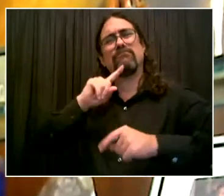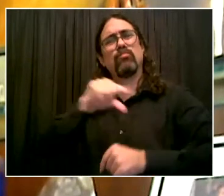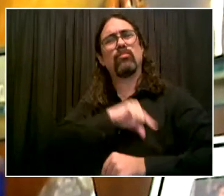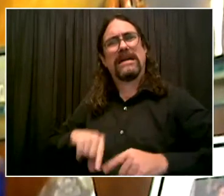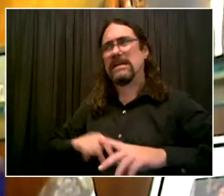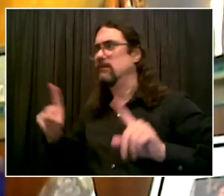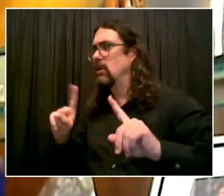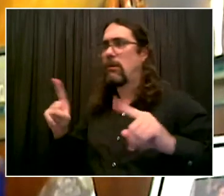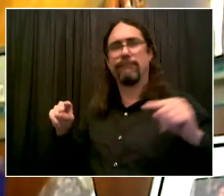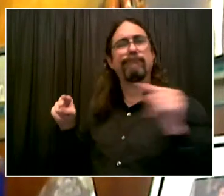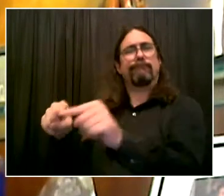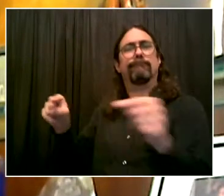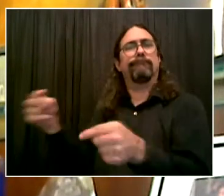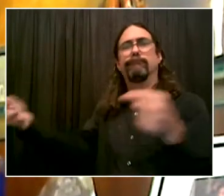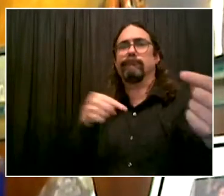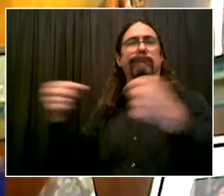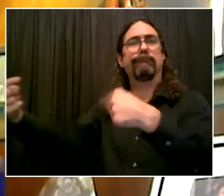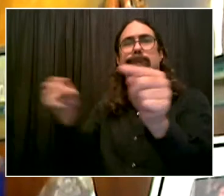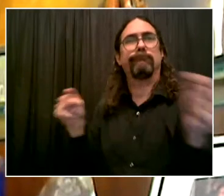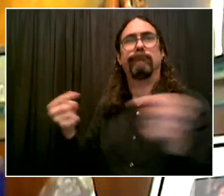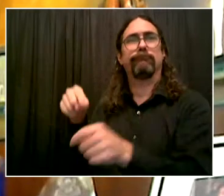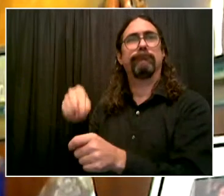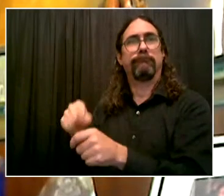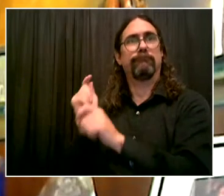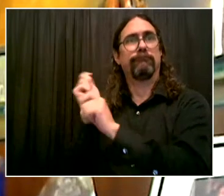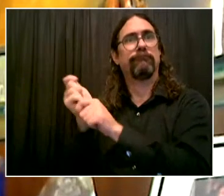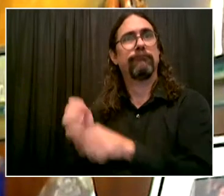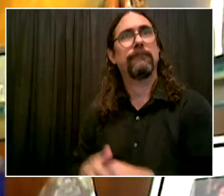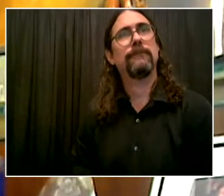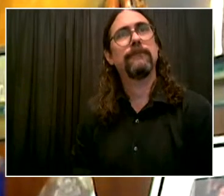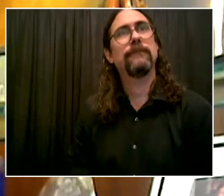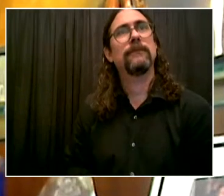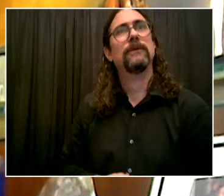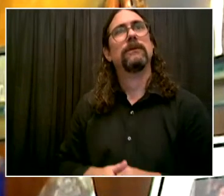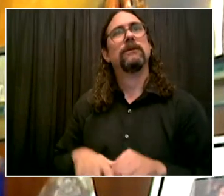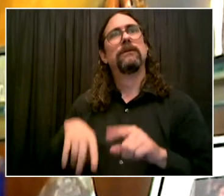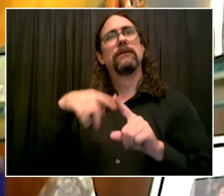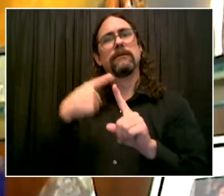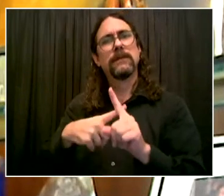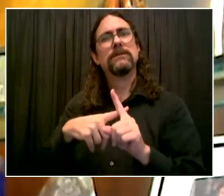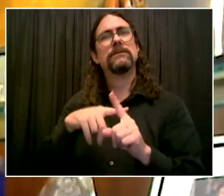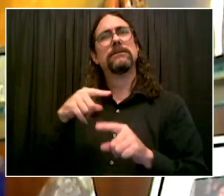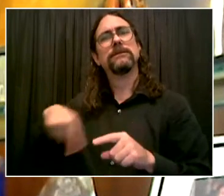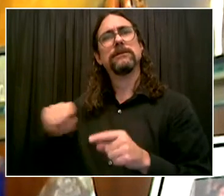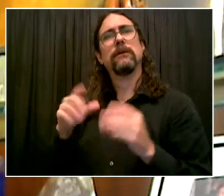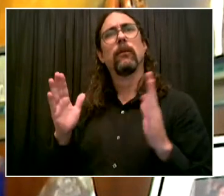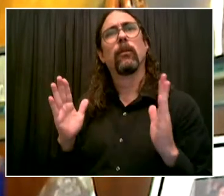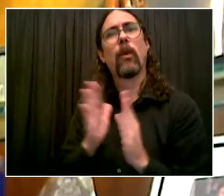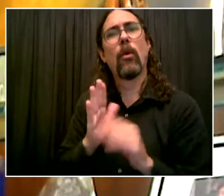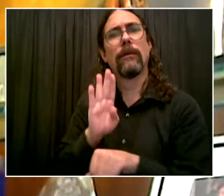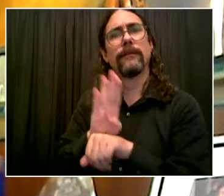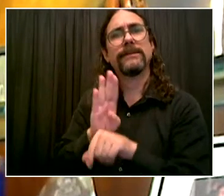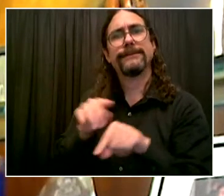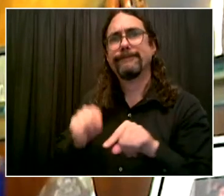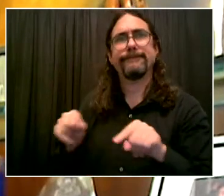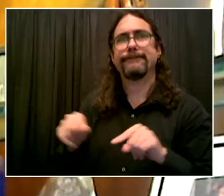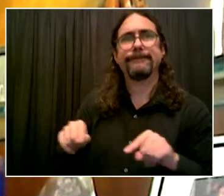QUEENS RESIDENTS VACCINATED. ALSO THE SUPPORT TO SMALL BUSINESSES . I HAVE TO THANK